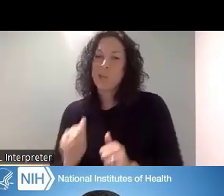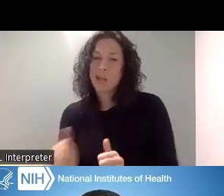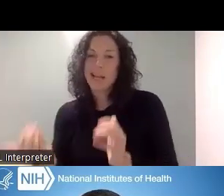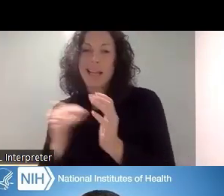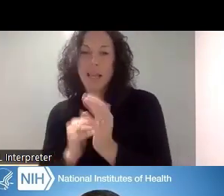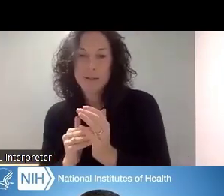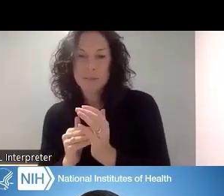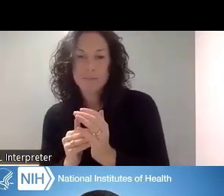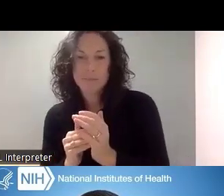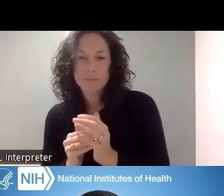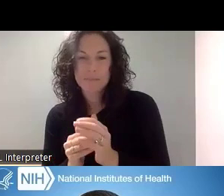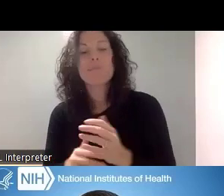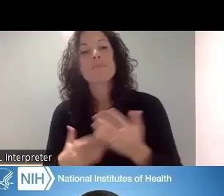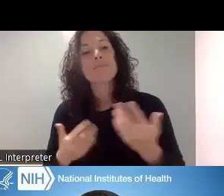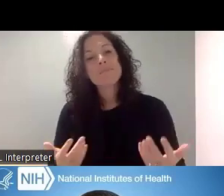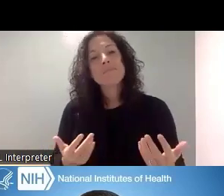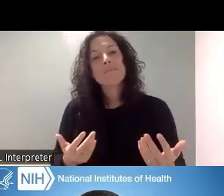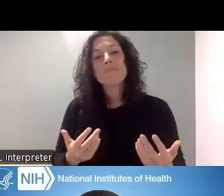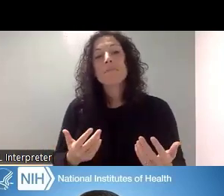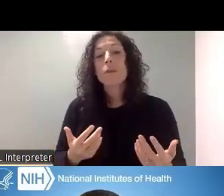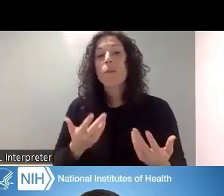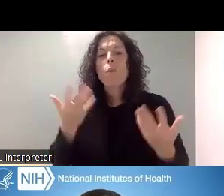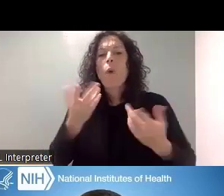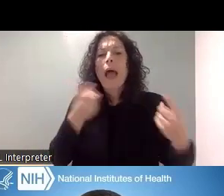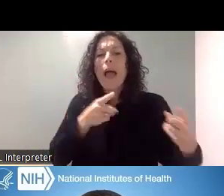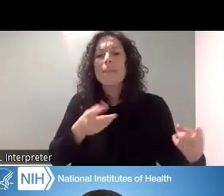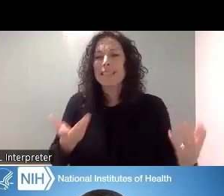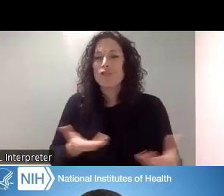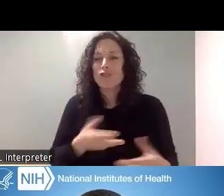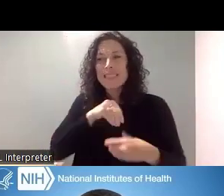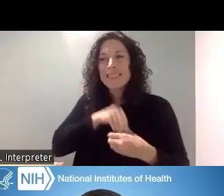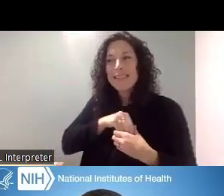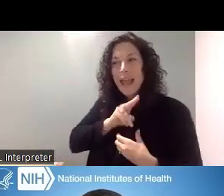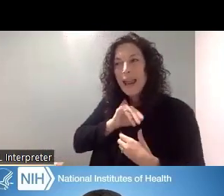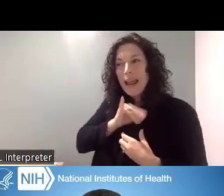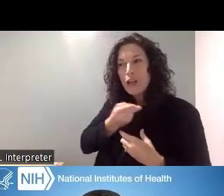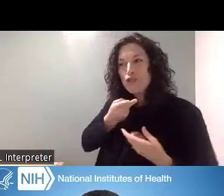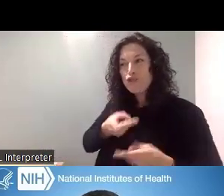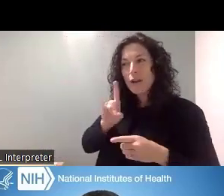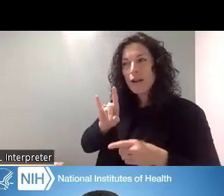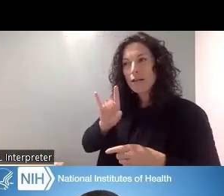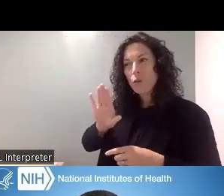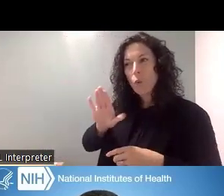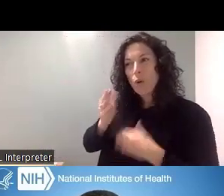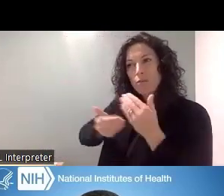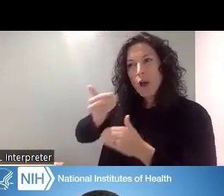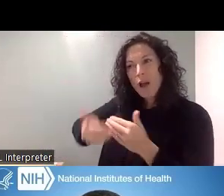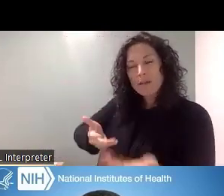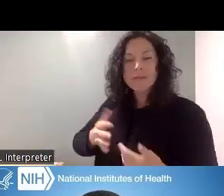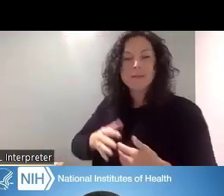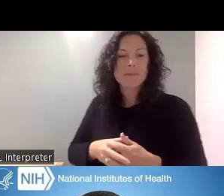But what happens here on the inside of the NIH during that process may be a bit of a black box